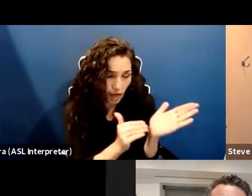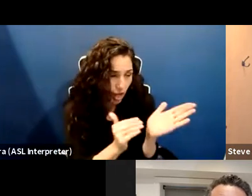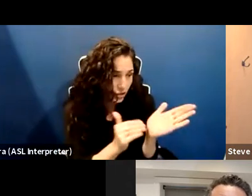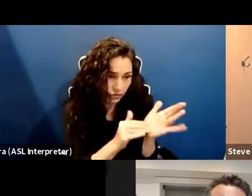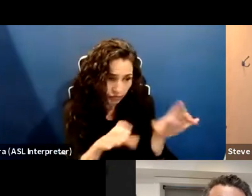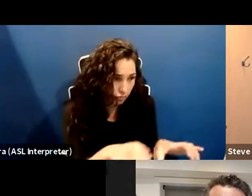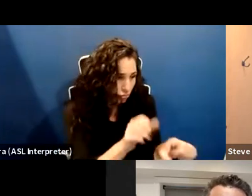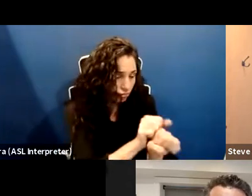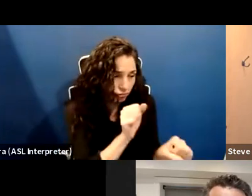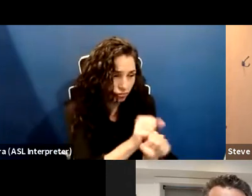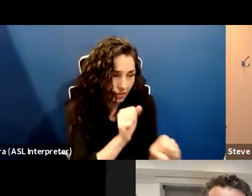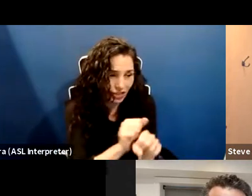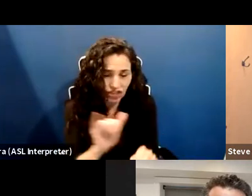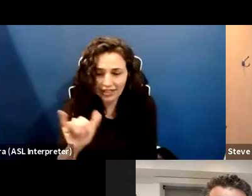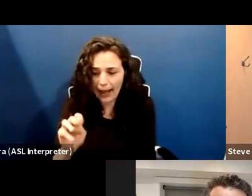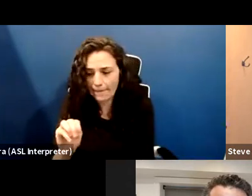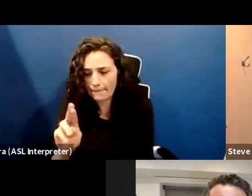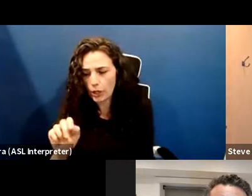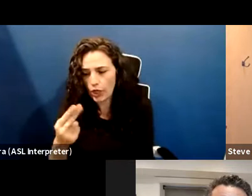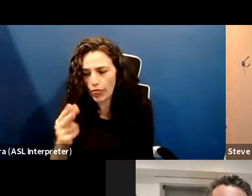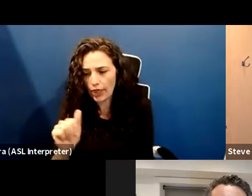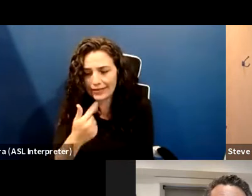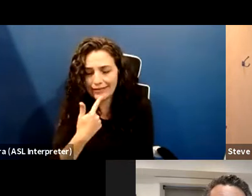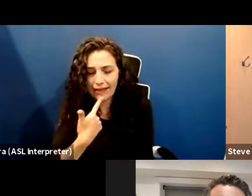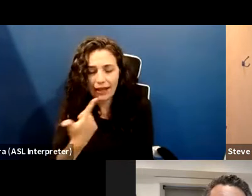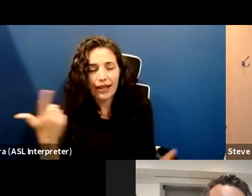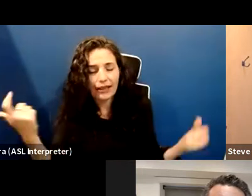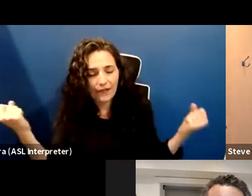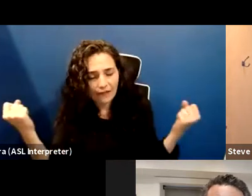and the triumphs and tribulations, you know,